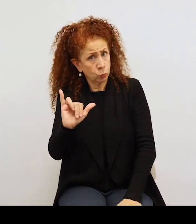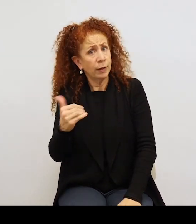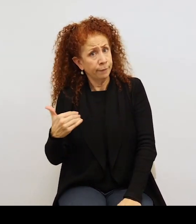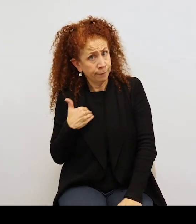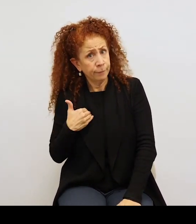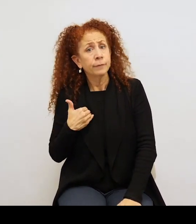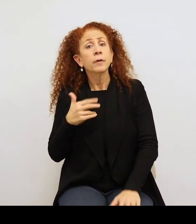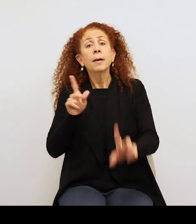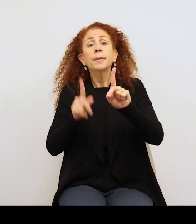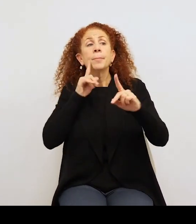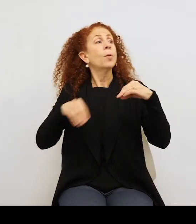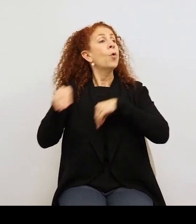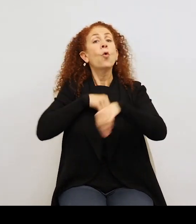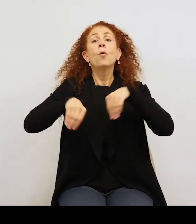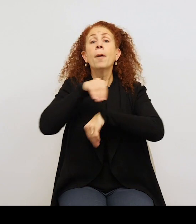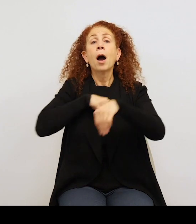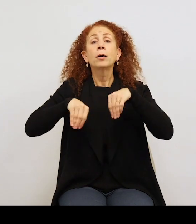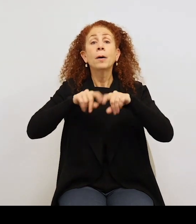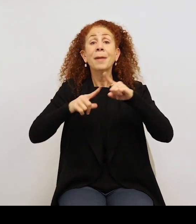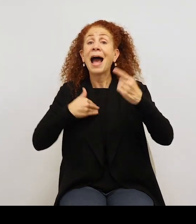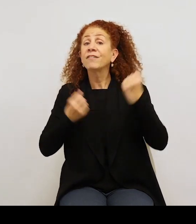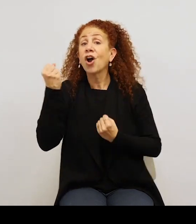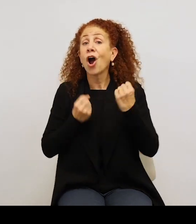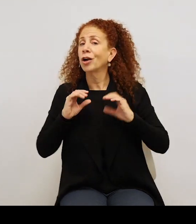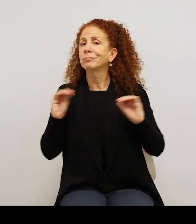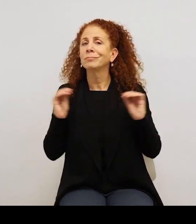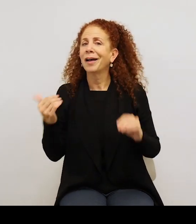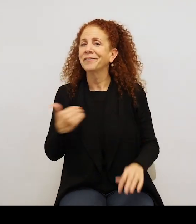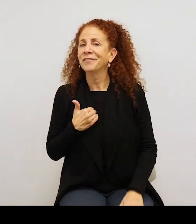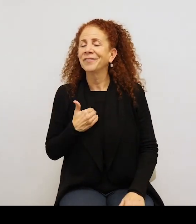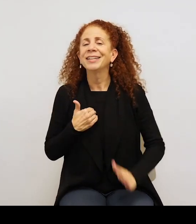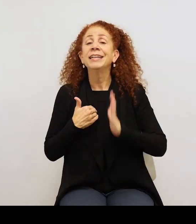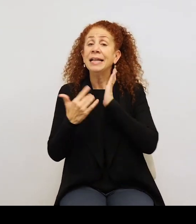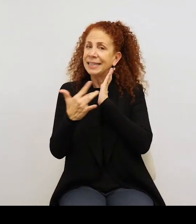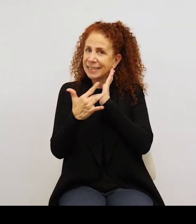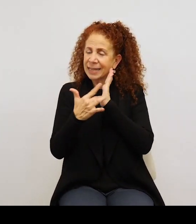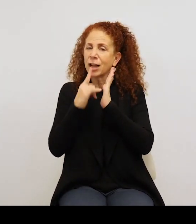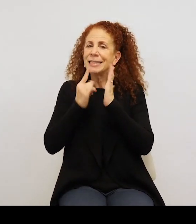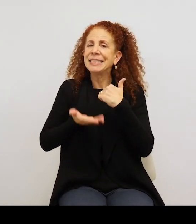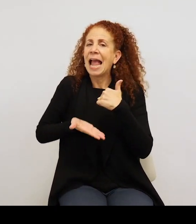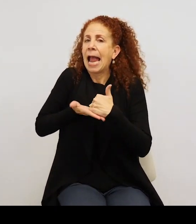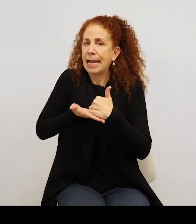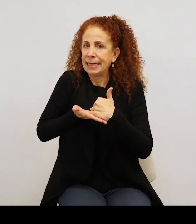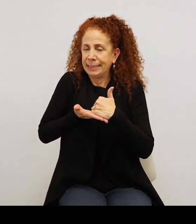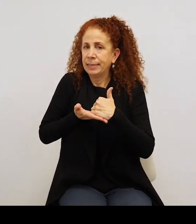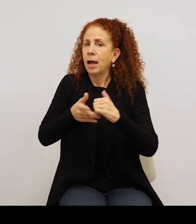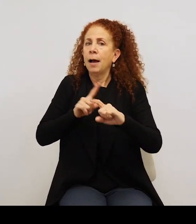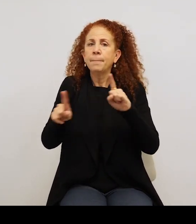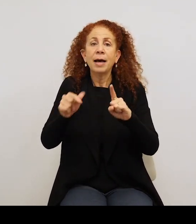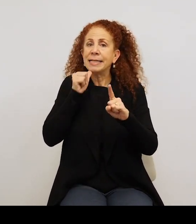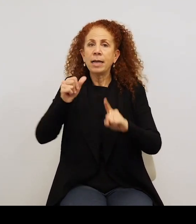People are mobile but without cars. Technology is an aid in life, but it does not dictate